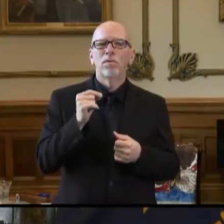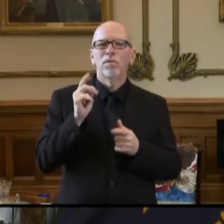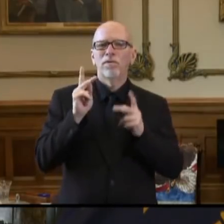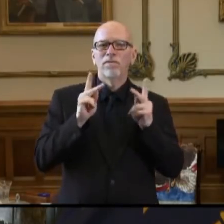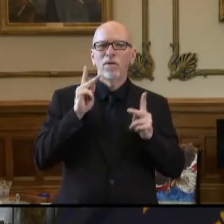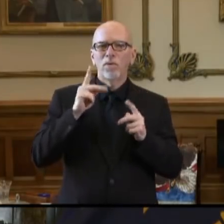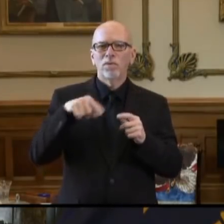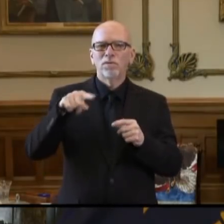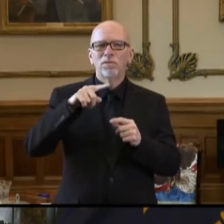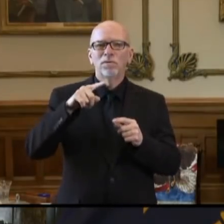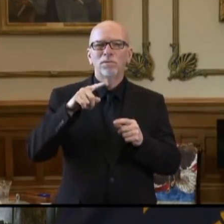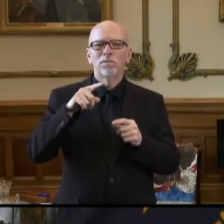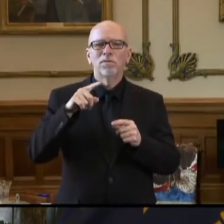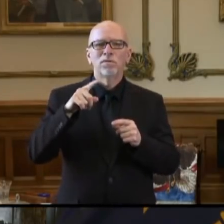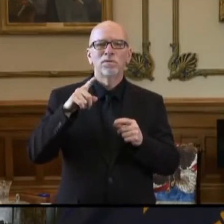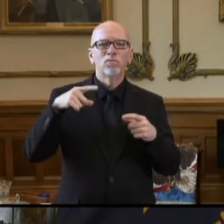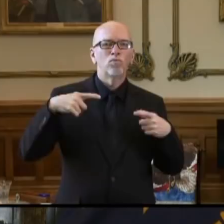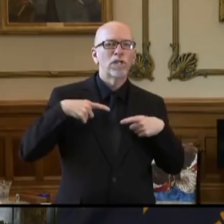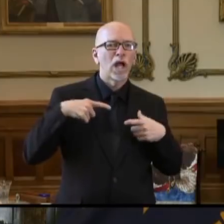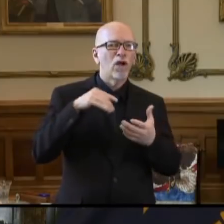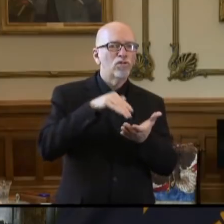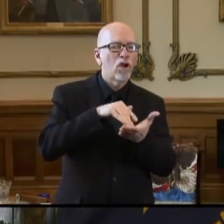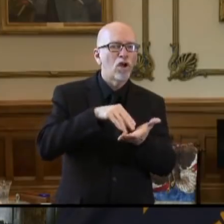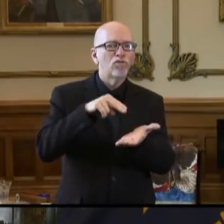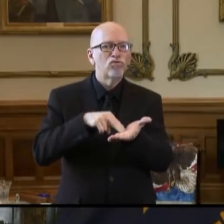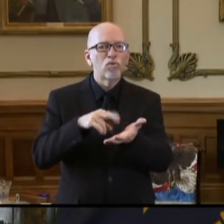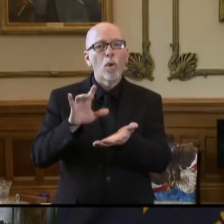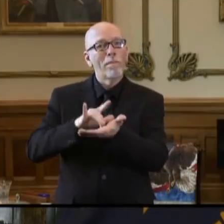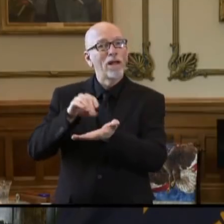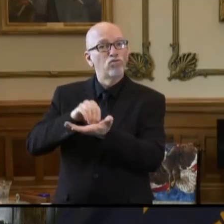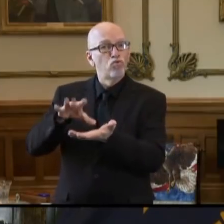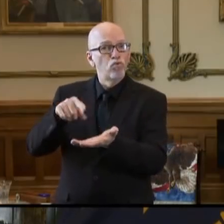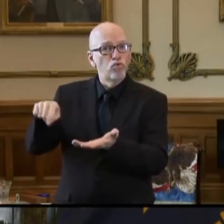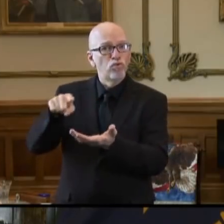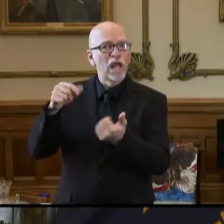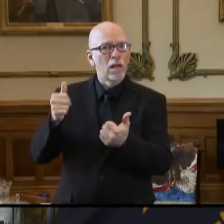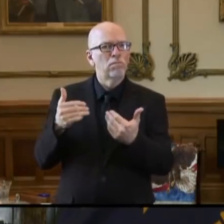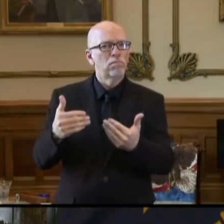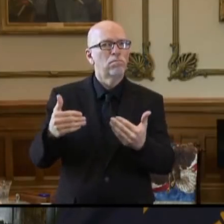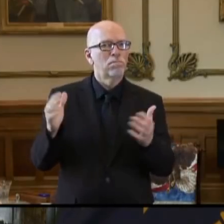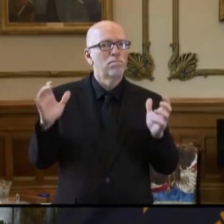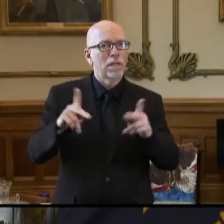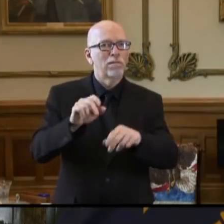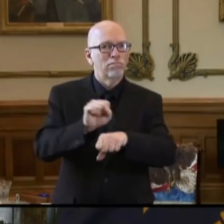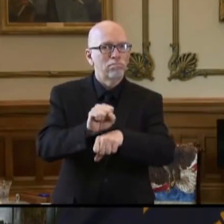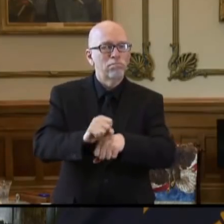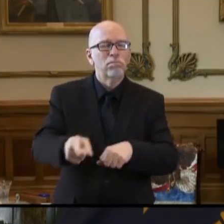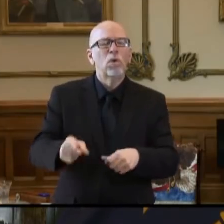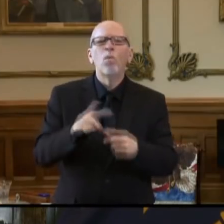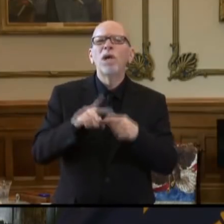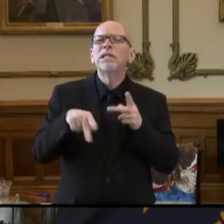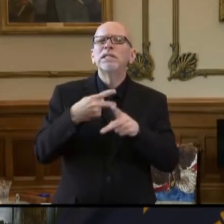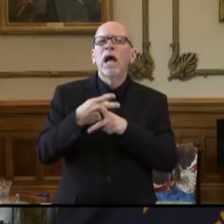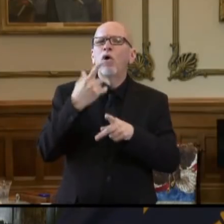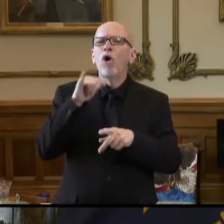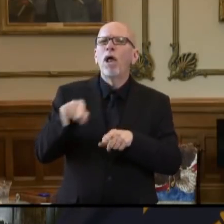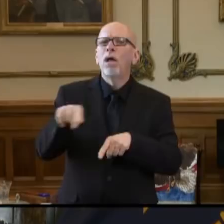DR. SULLIVAN. BUT AS WE TALK ABOUT NOW FOLKS WHO ARE RETIRED PHYSICIANS AND NURSES OR MED